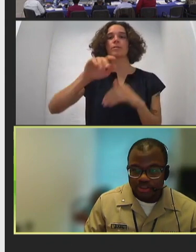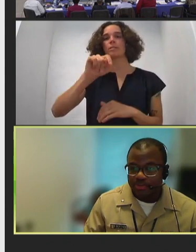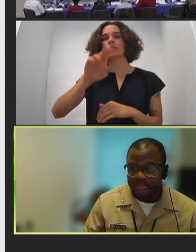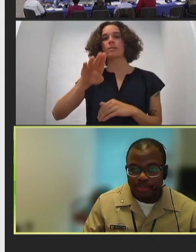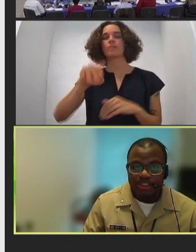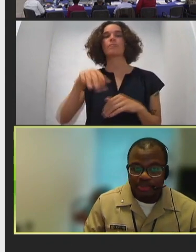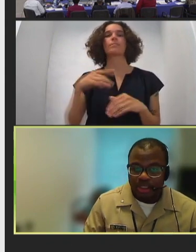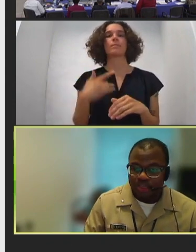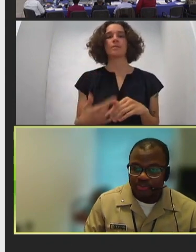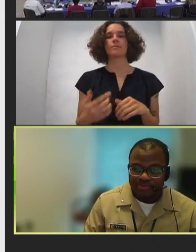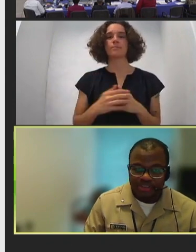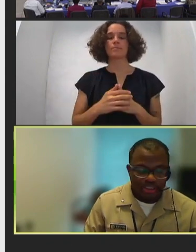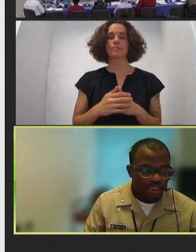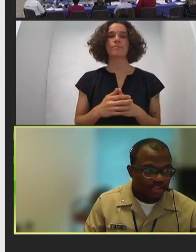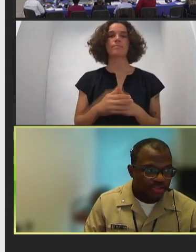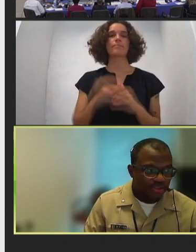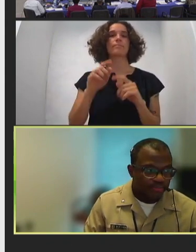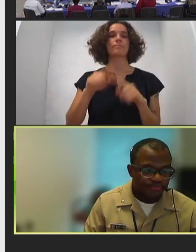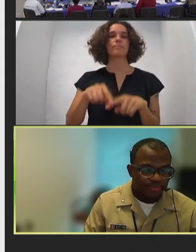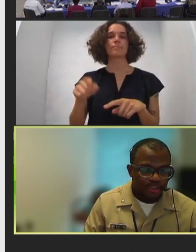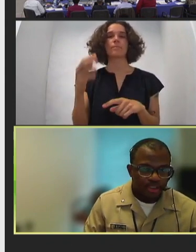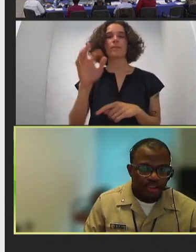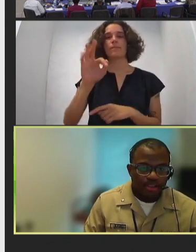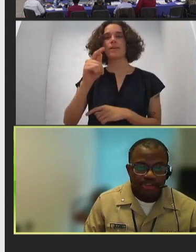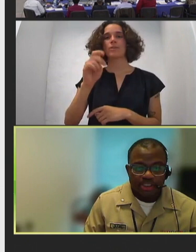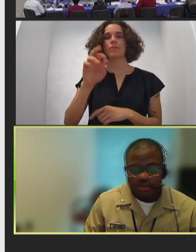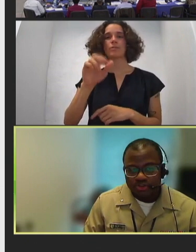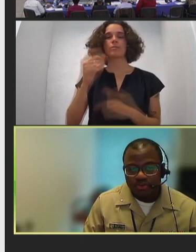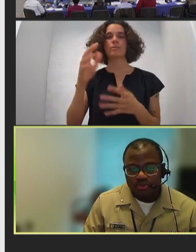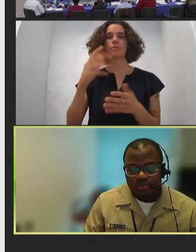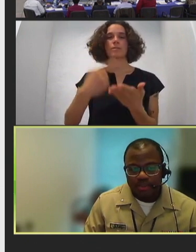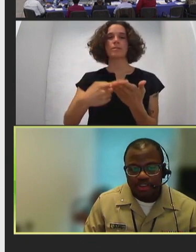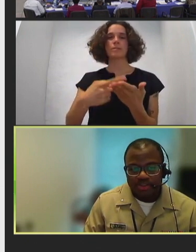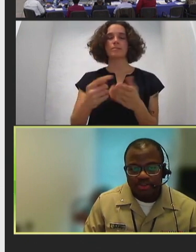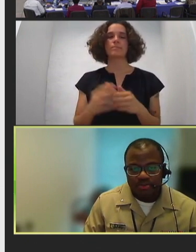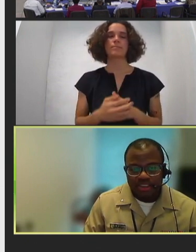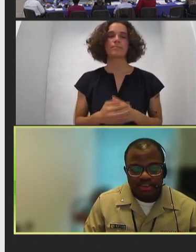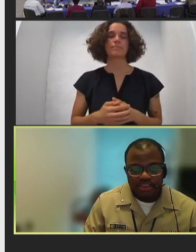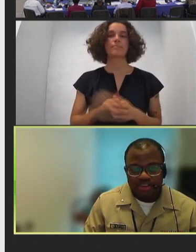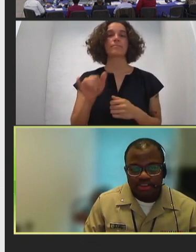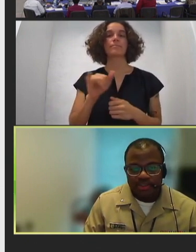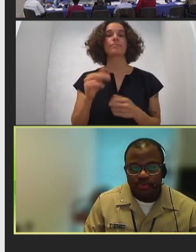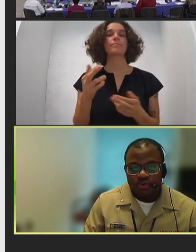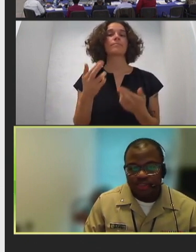of the epidemiology we discussed. But they also recommend screening and testing people who lived